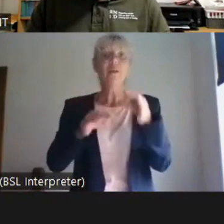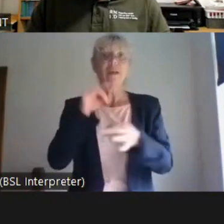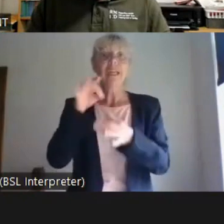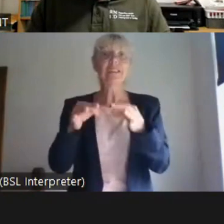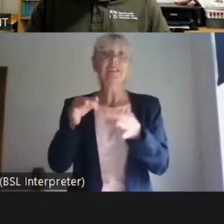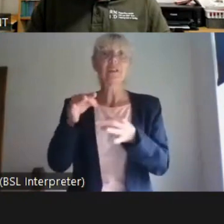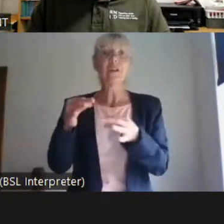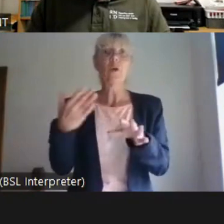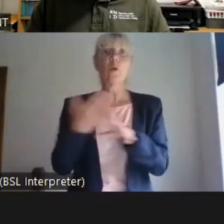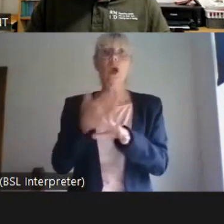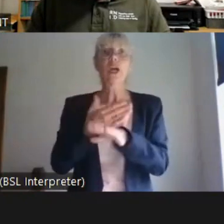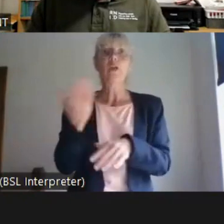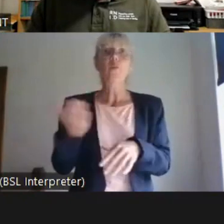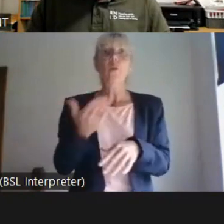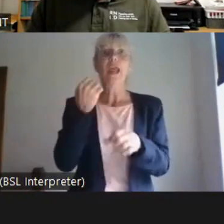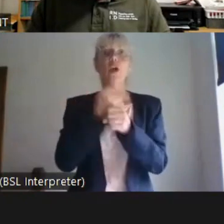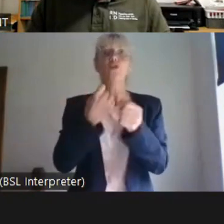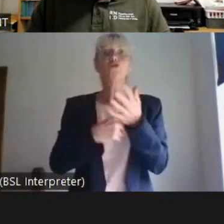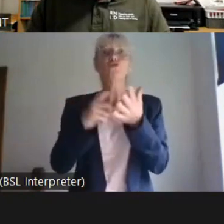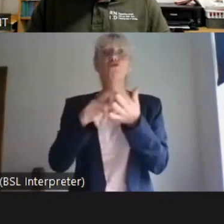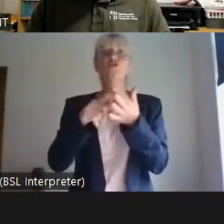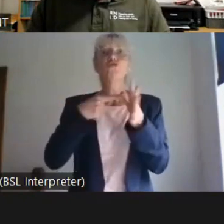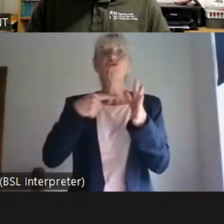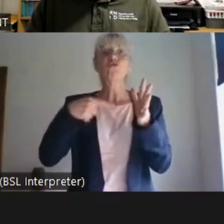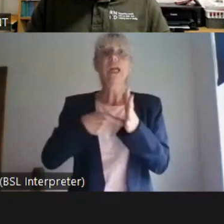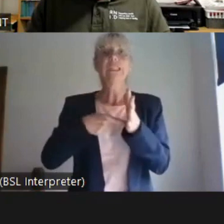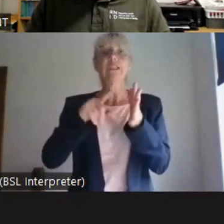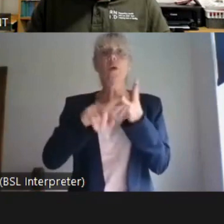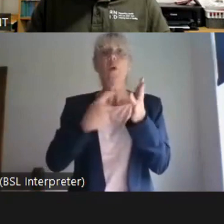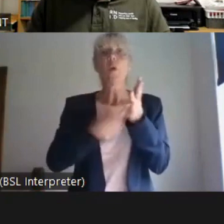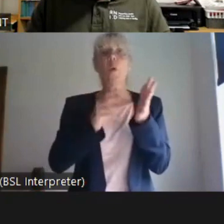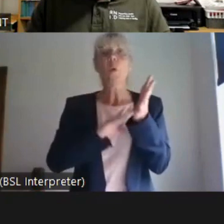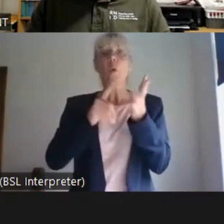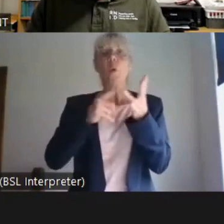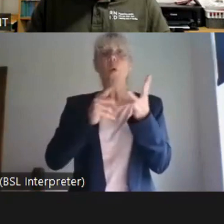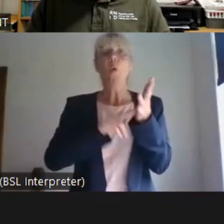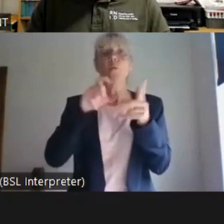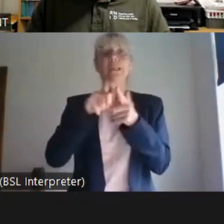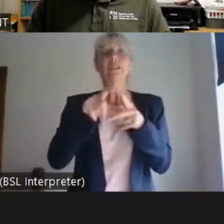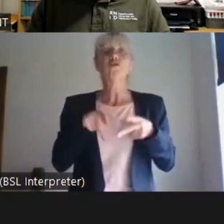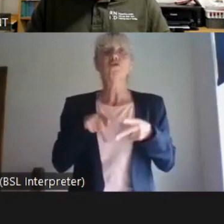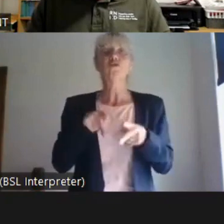um Great Ormond Street Hospital in London and prior to that I worked Adden Brooks actually in the